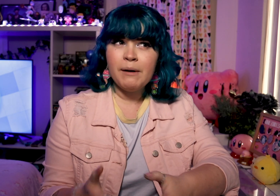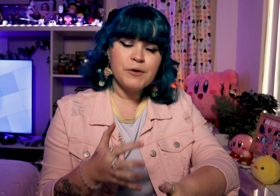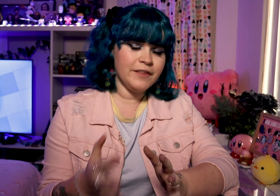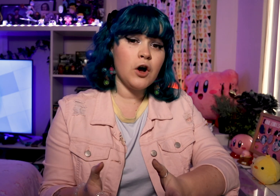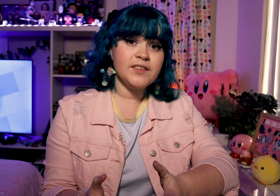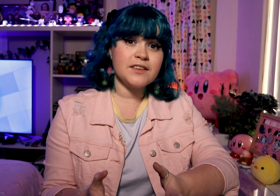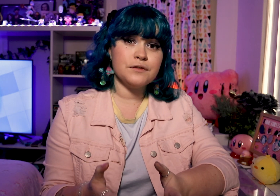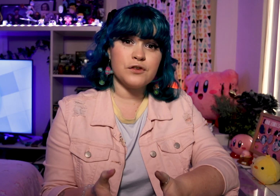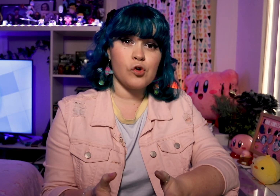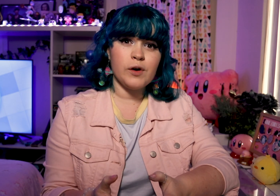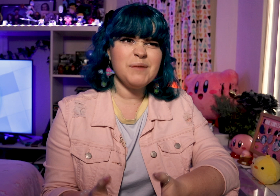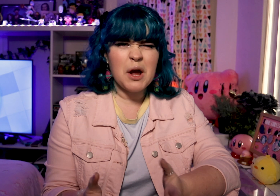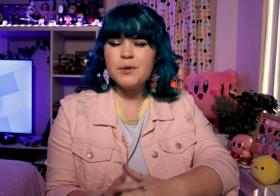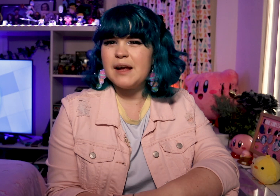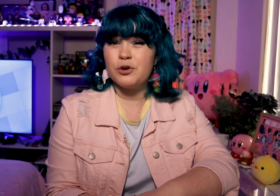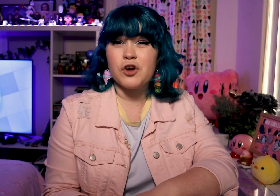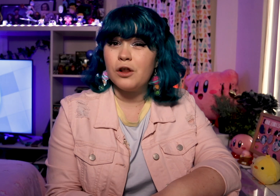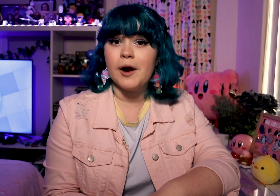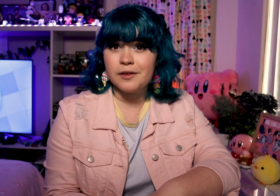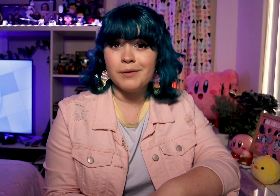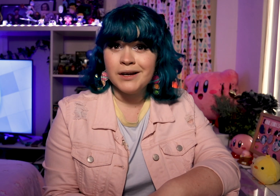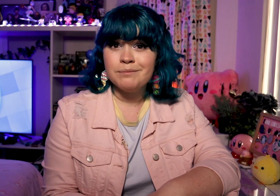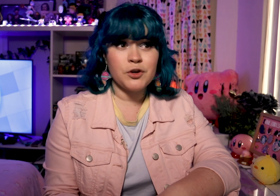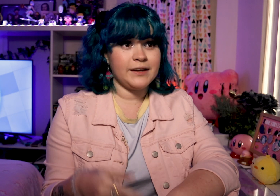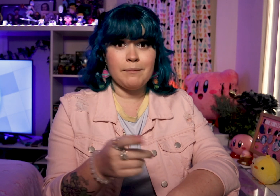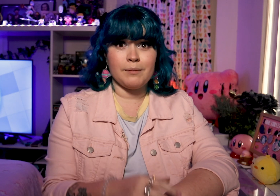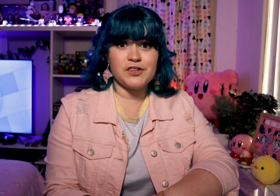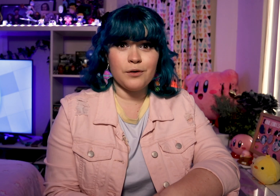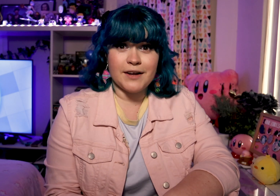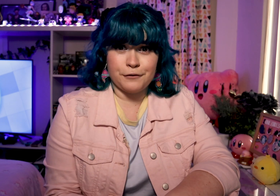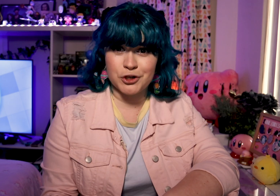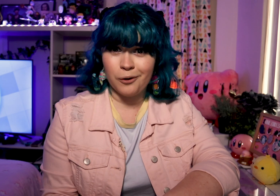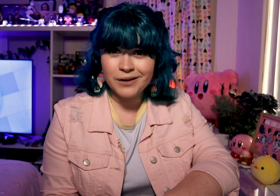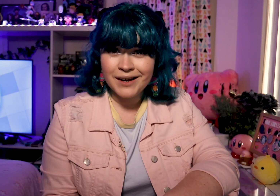But within the context of the story, I was able to tolerate them. It certainly kept me on my toes, that's for sure.